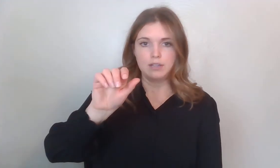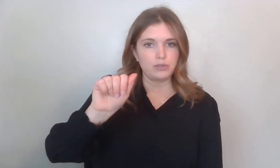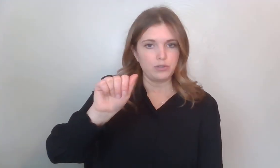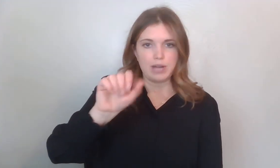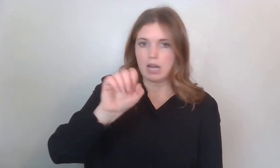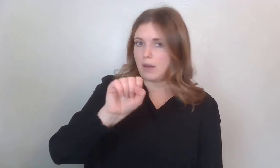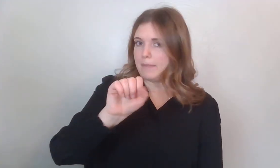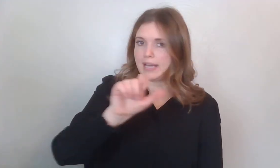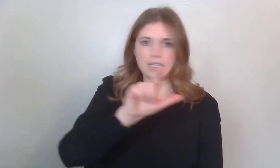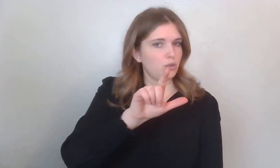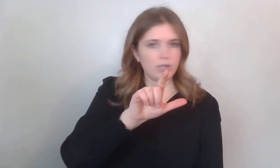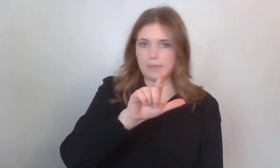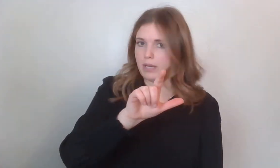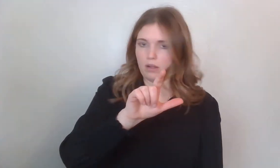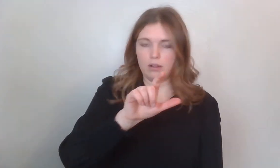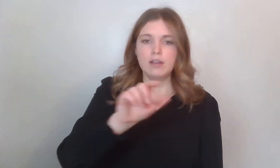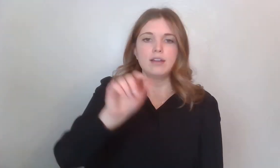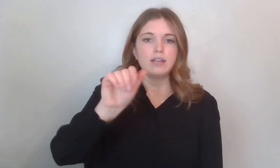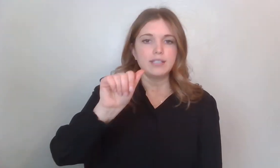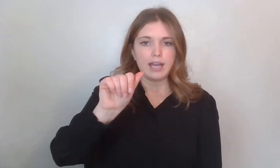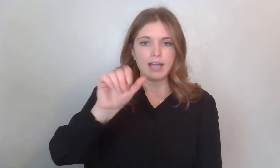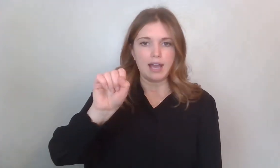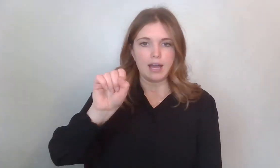so do not come back in toward the middle. It's A-S-L